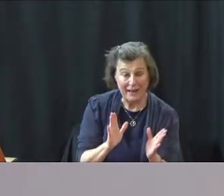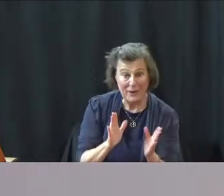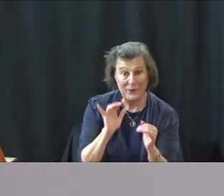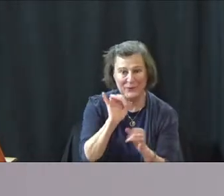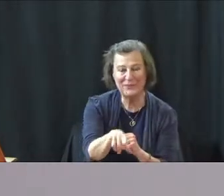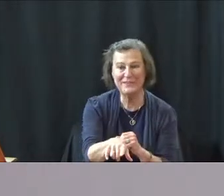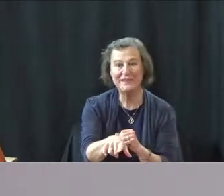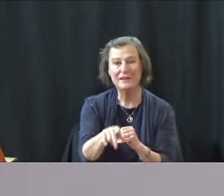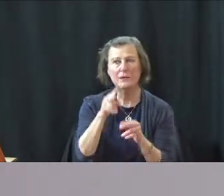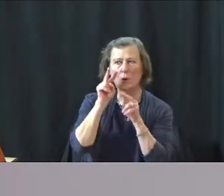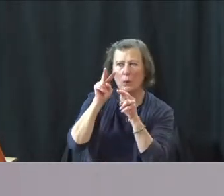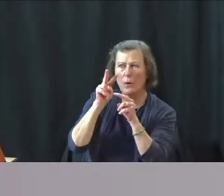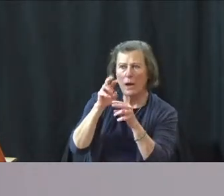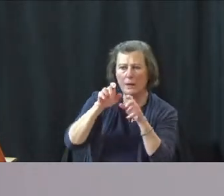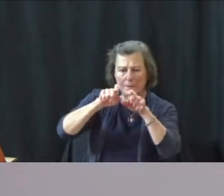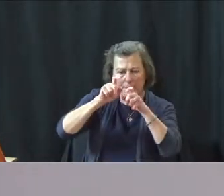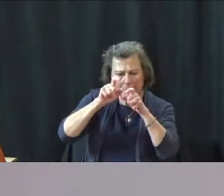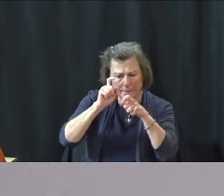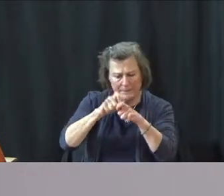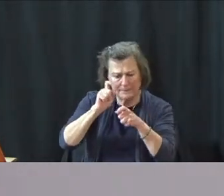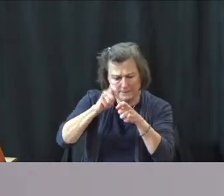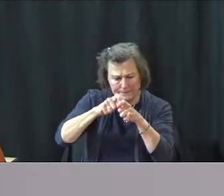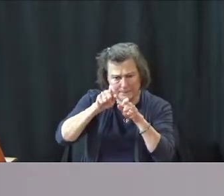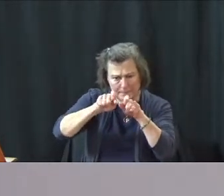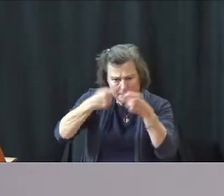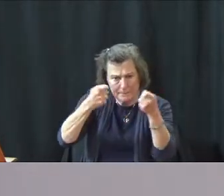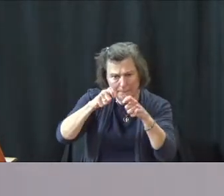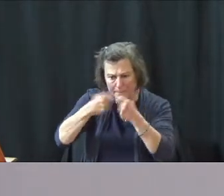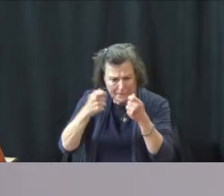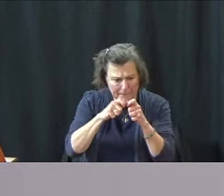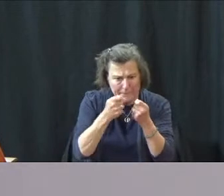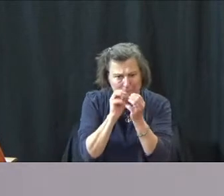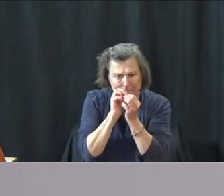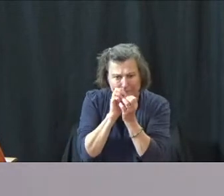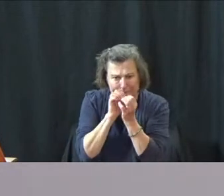She watched him crack apart his nuts, as fast as fast can be.